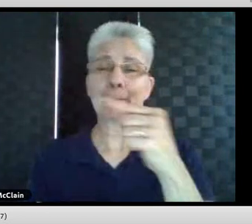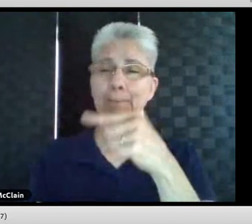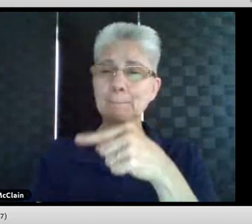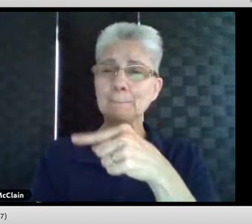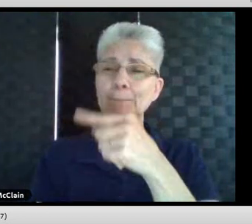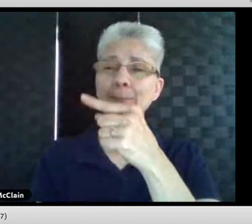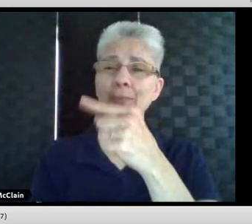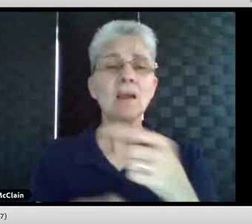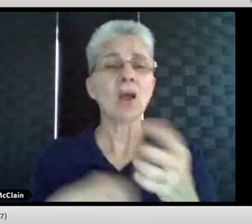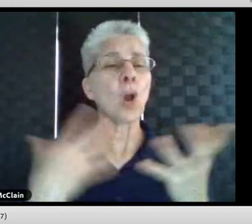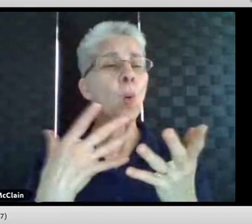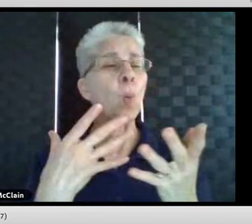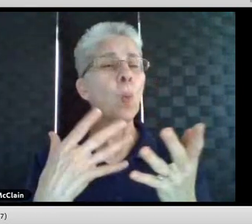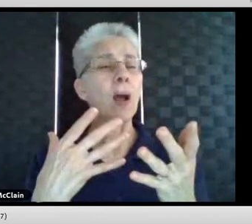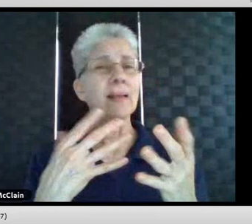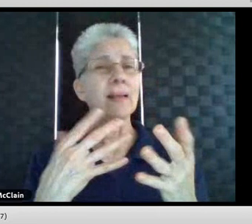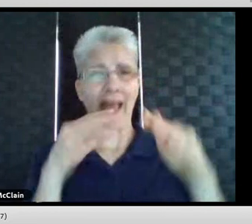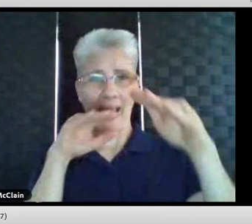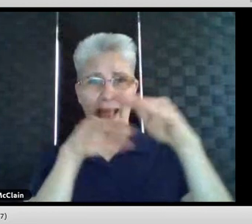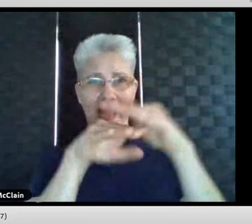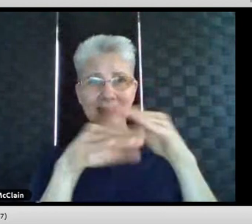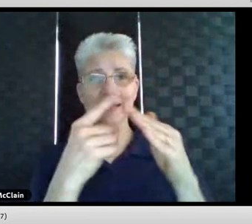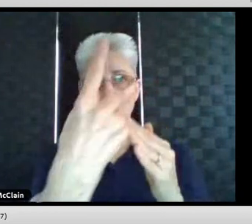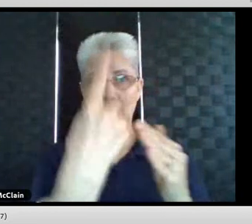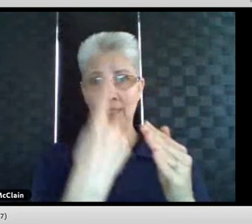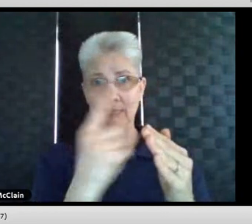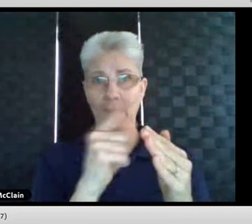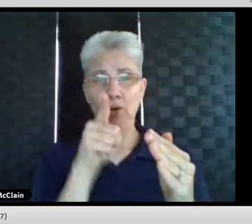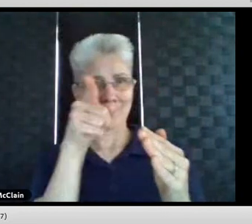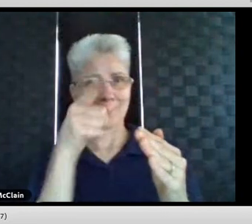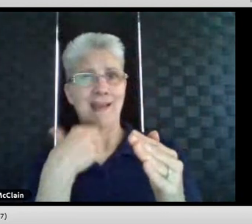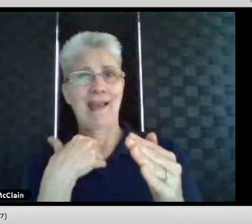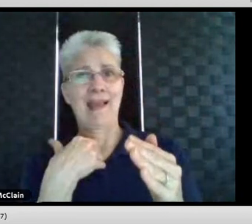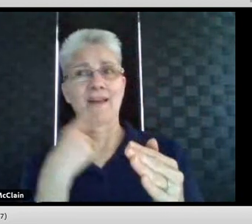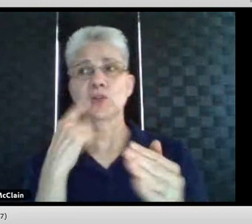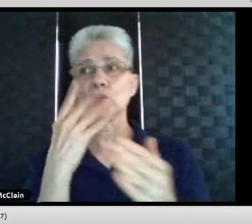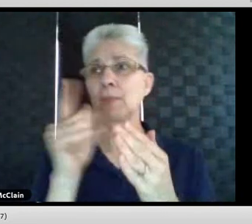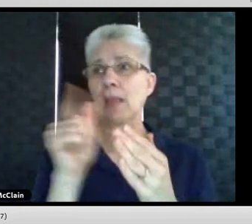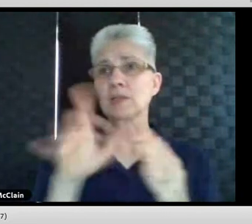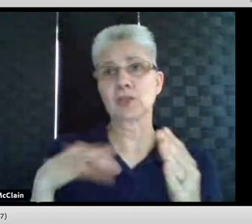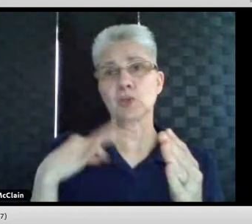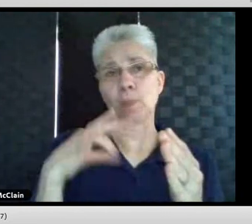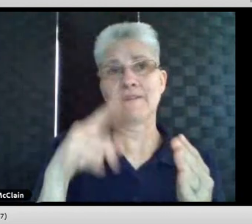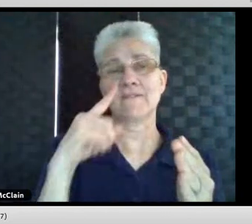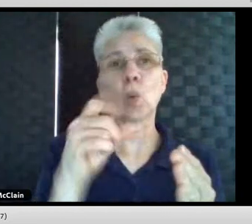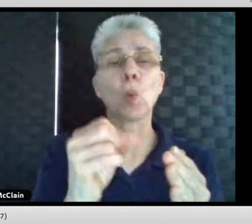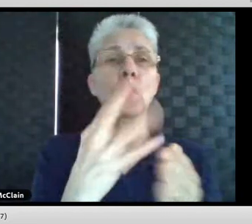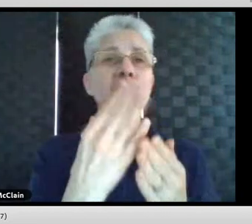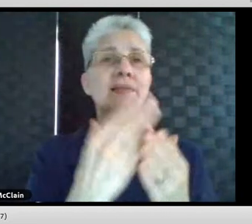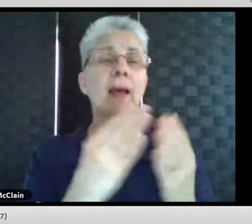what access does somebody coming in your library have to some of the libraries that you pay for or some of the databases